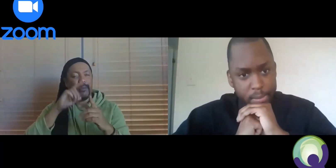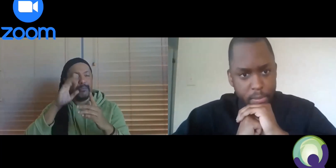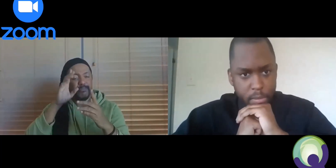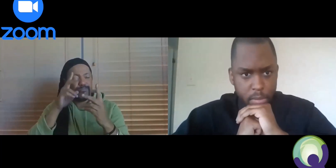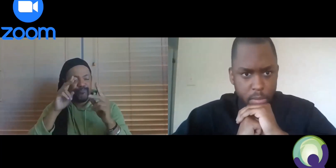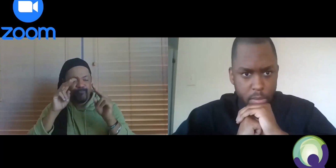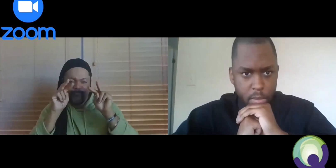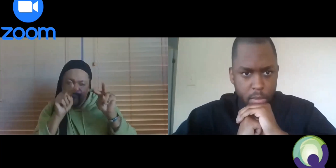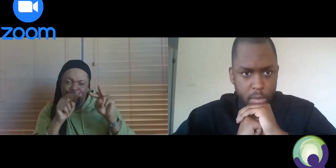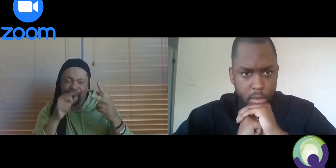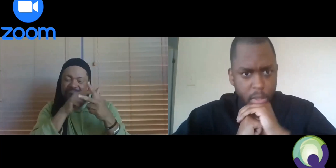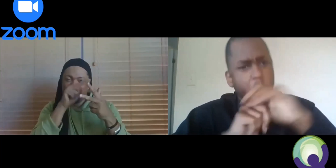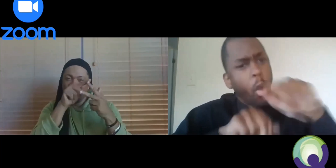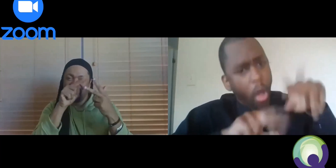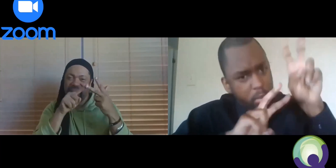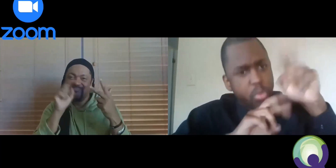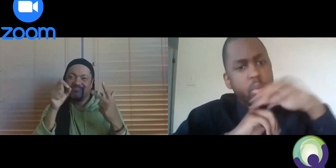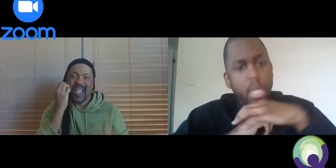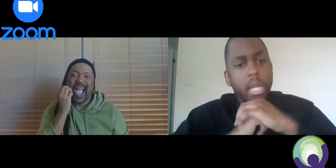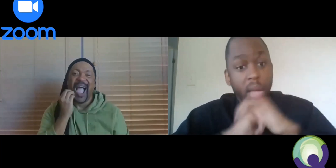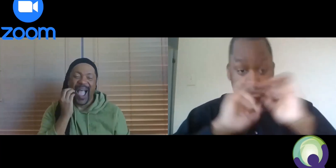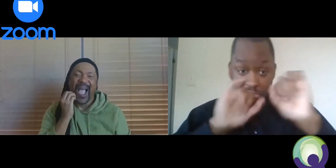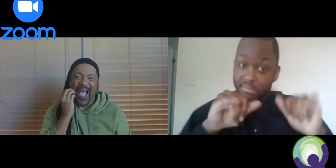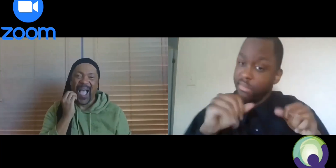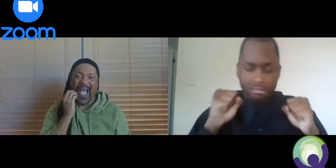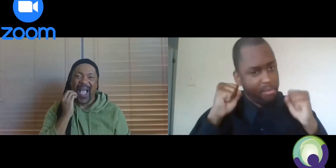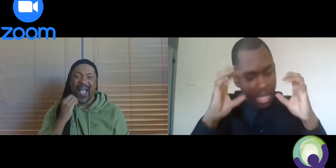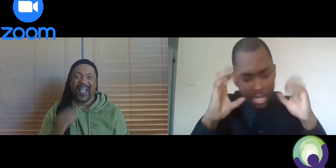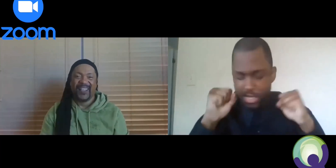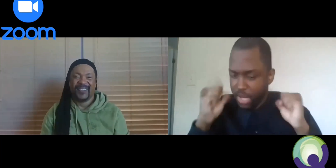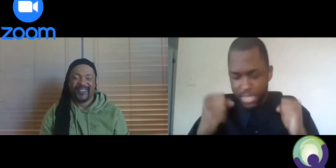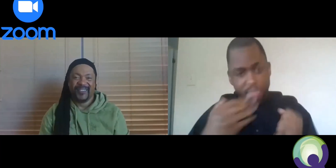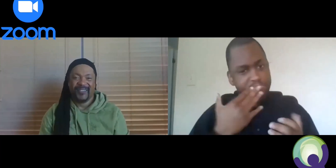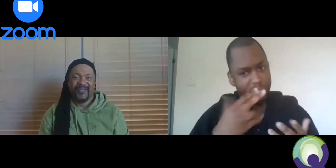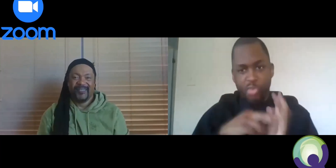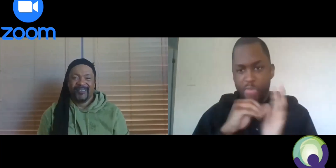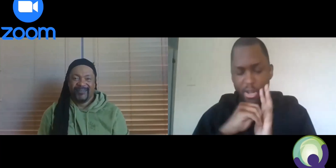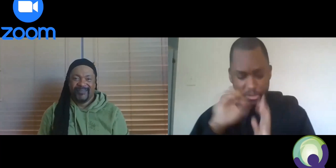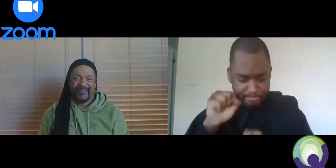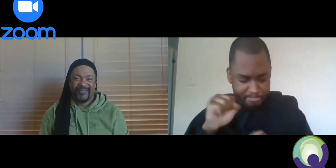but grandma, Andrew Foster and Lindon Smith were the ones that I really admired.